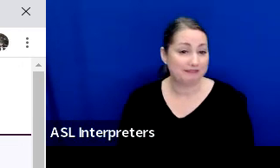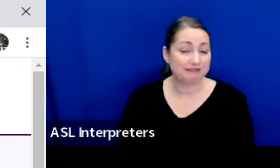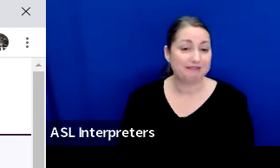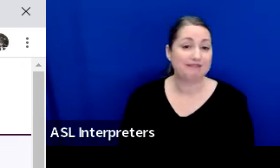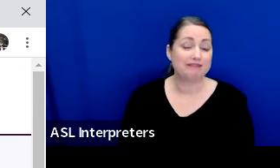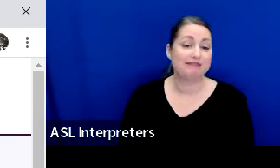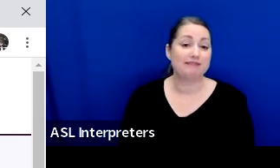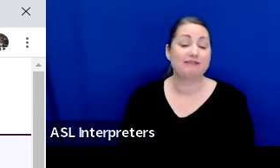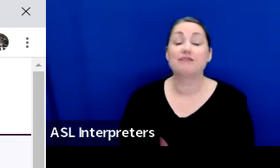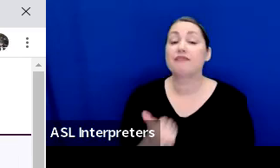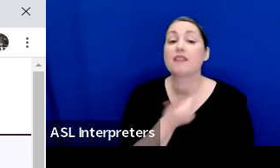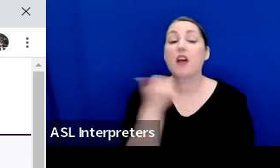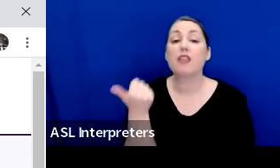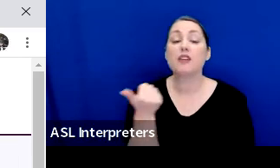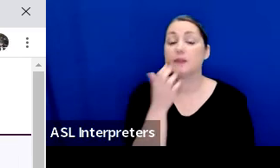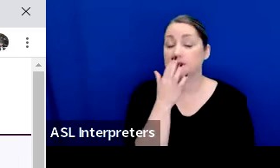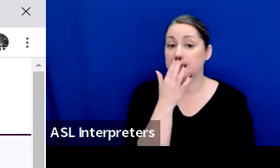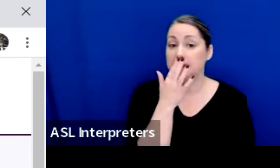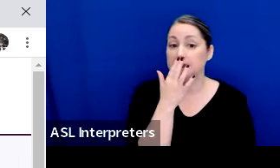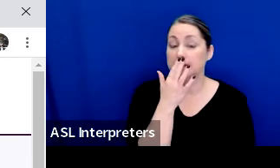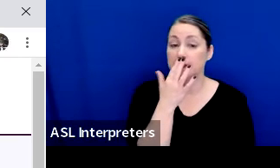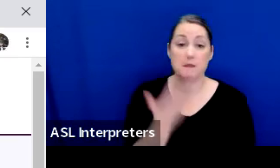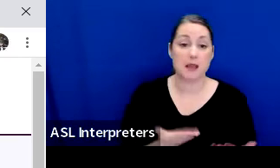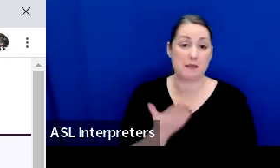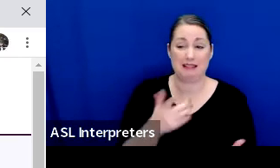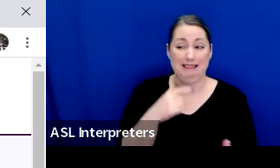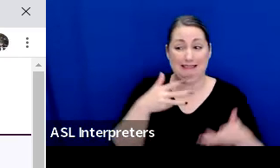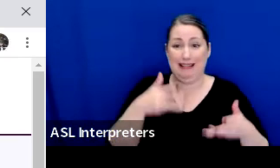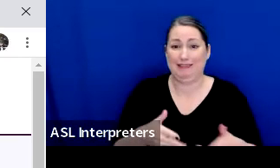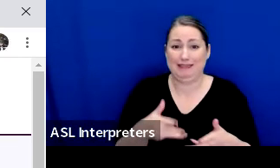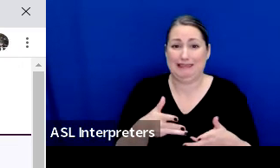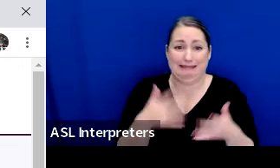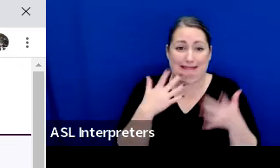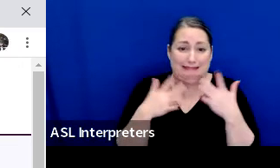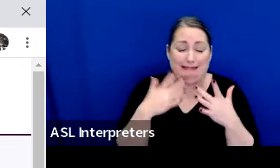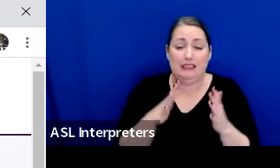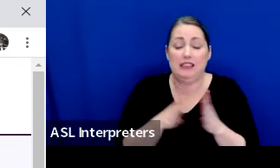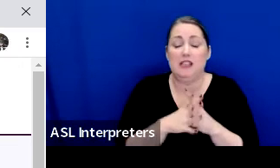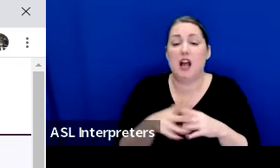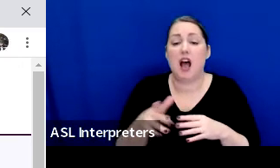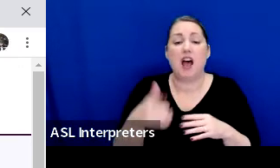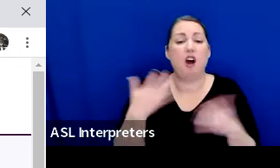Are there things that you want to hear about? I don't have too much time. As I mentioned, we've